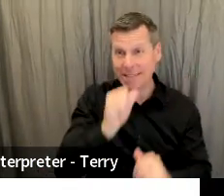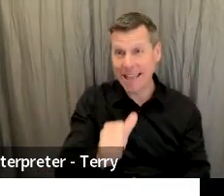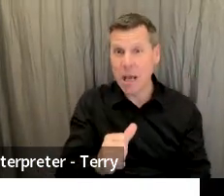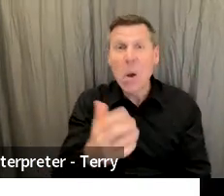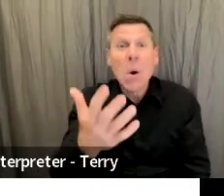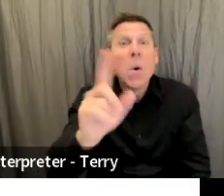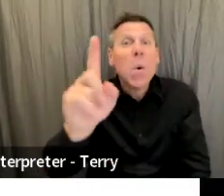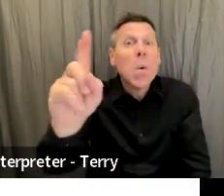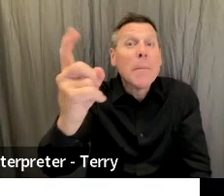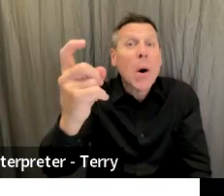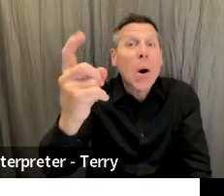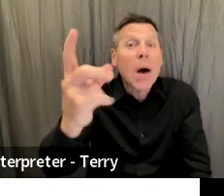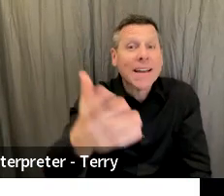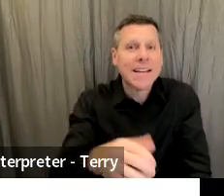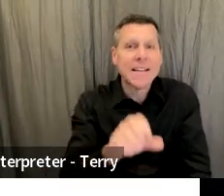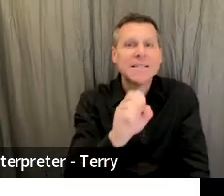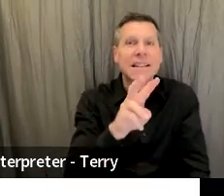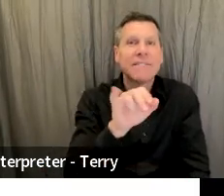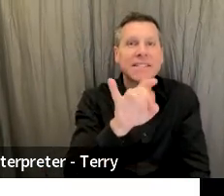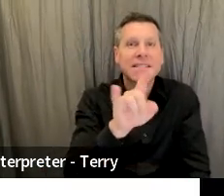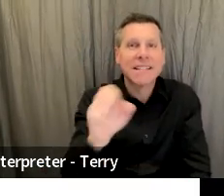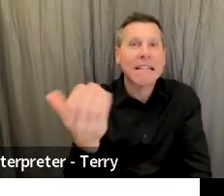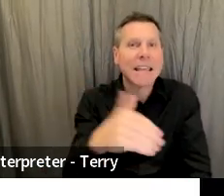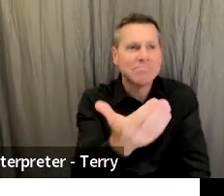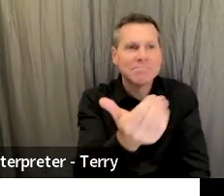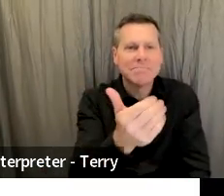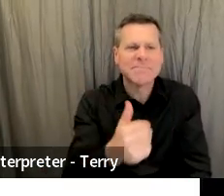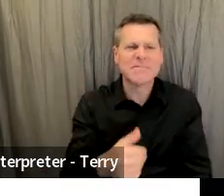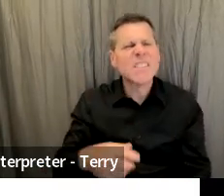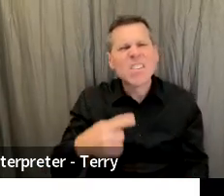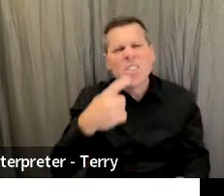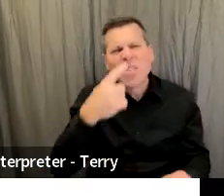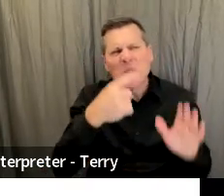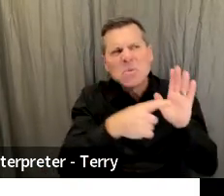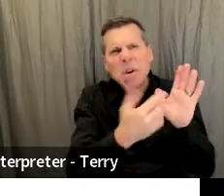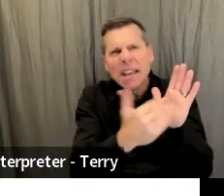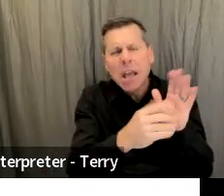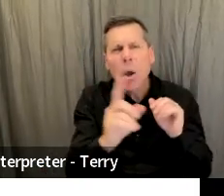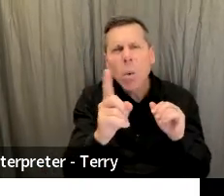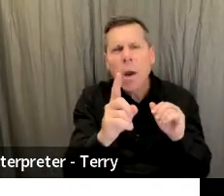Sorry to you again. Could you show us again very quickly where on the faculty page